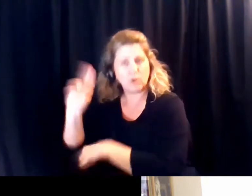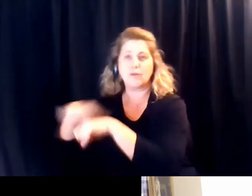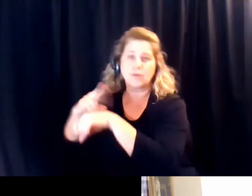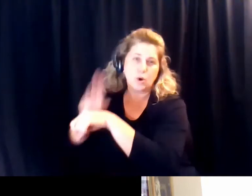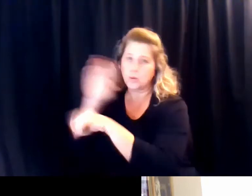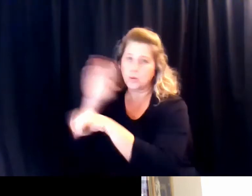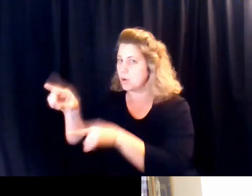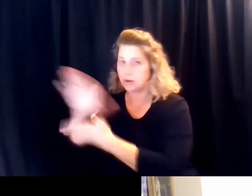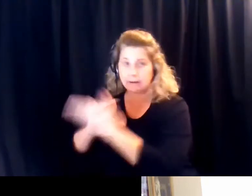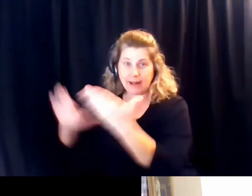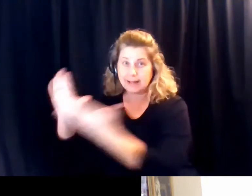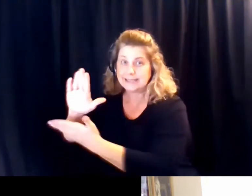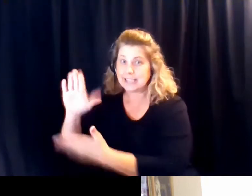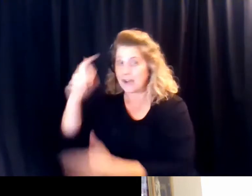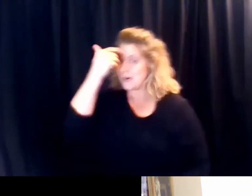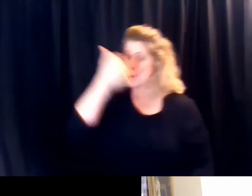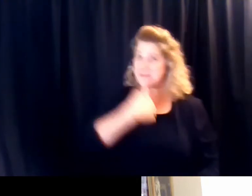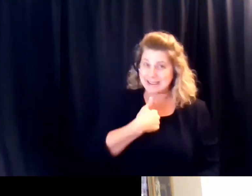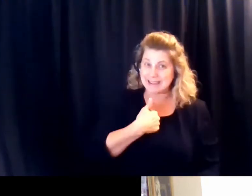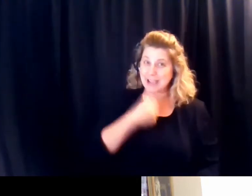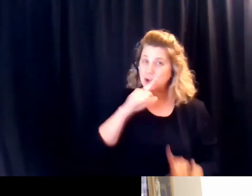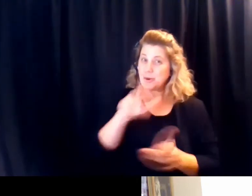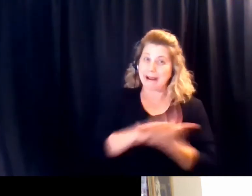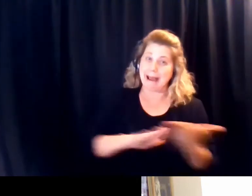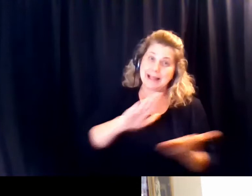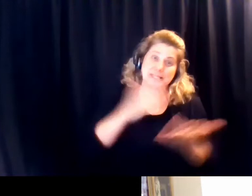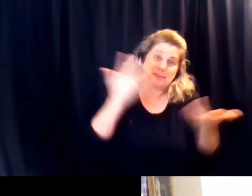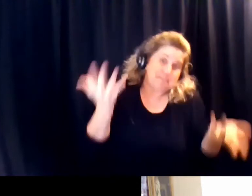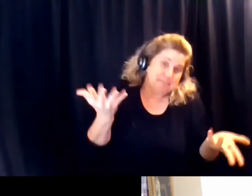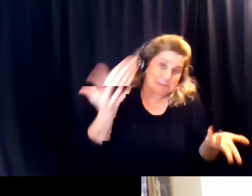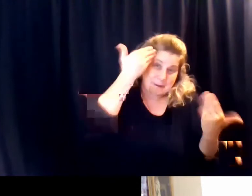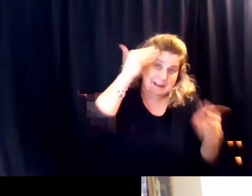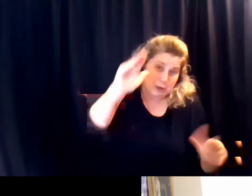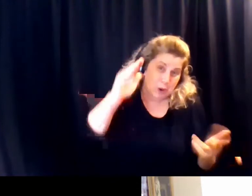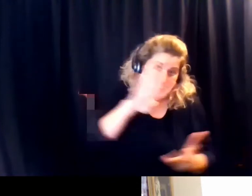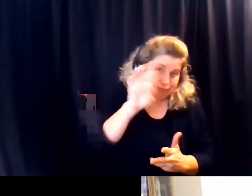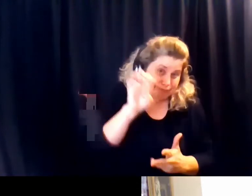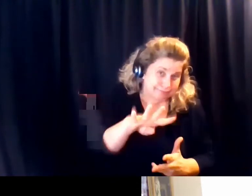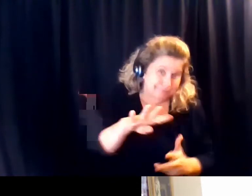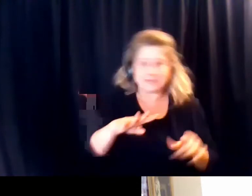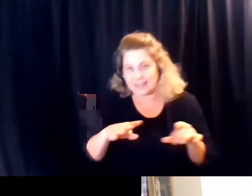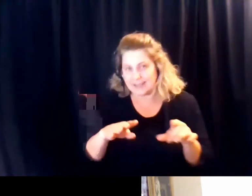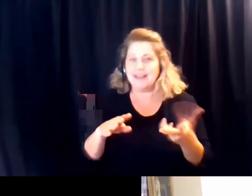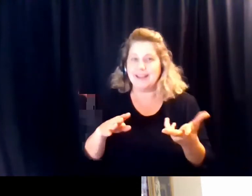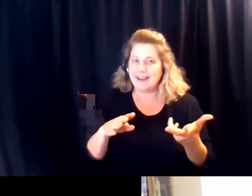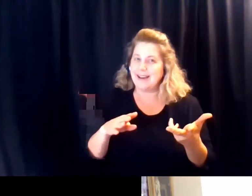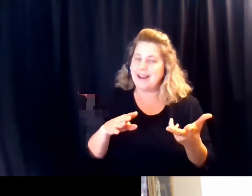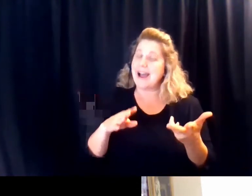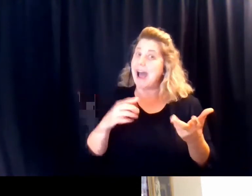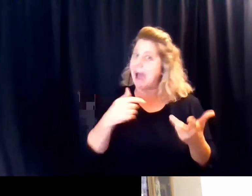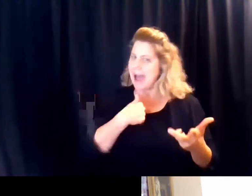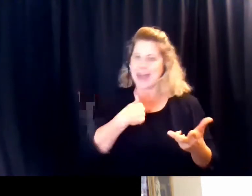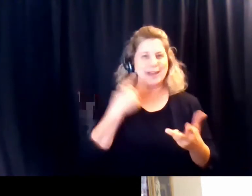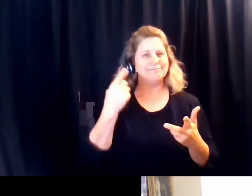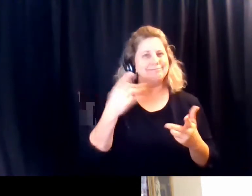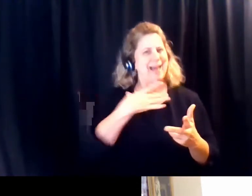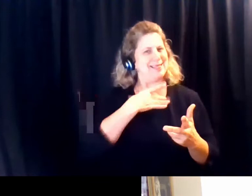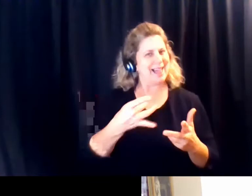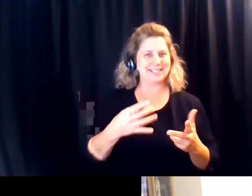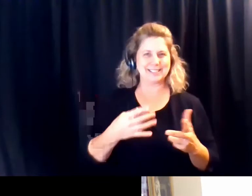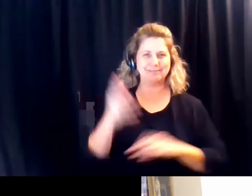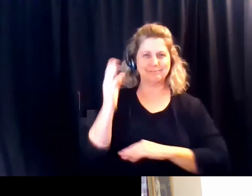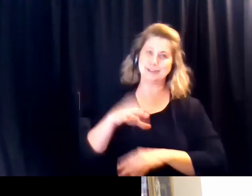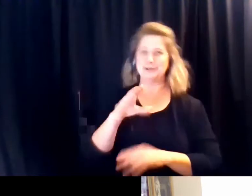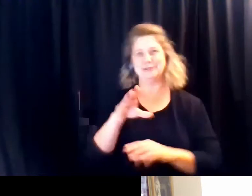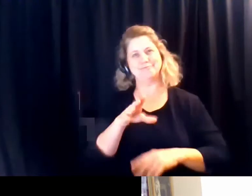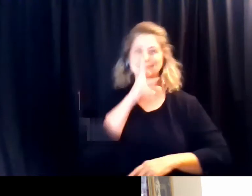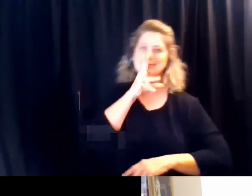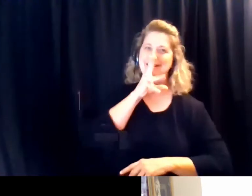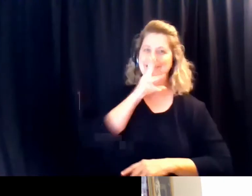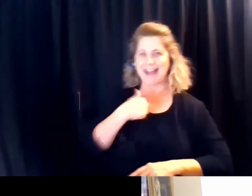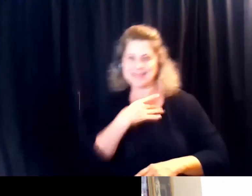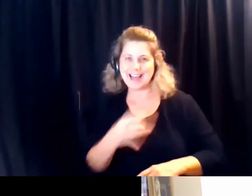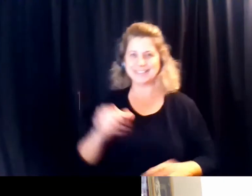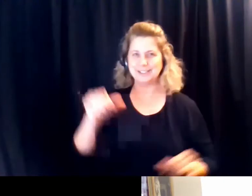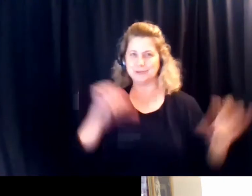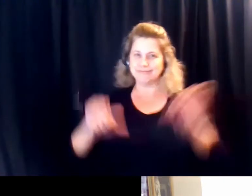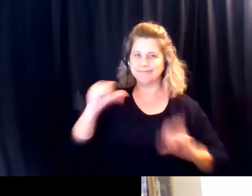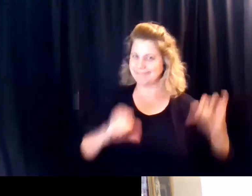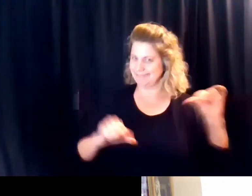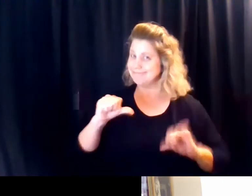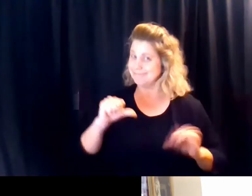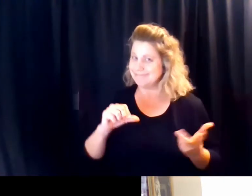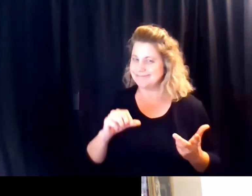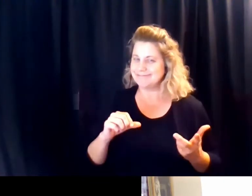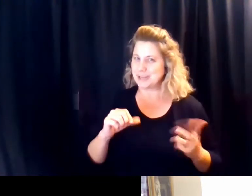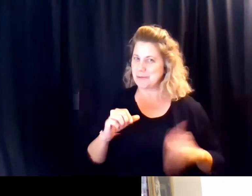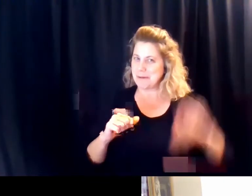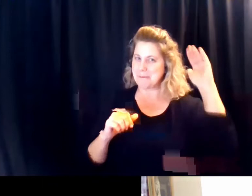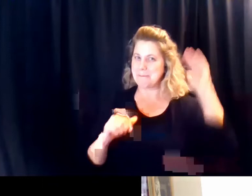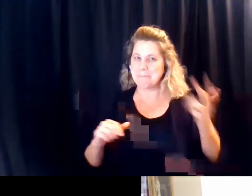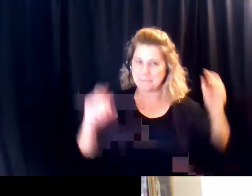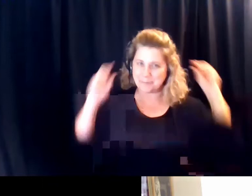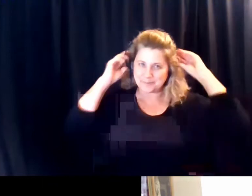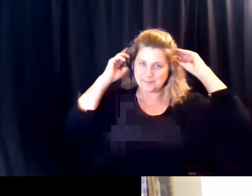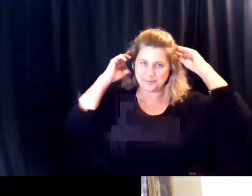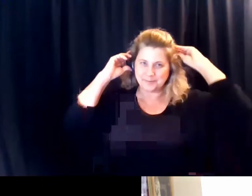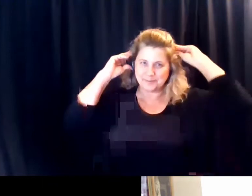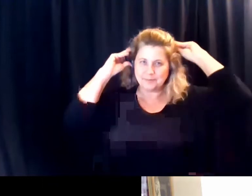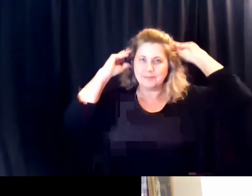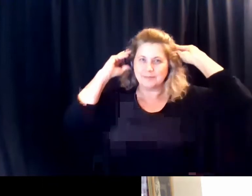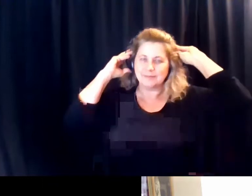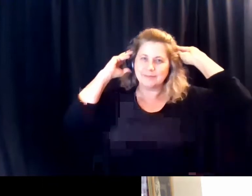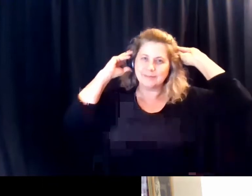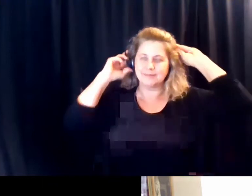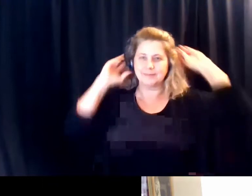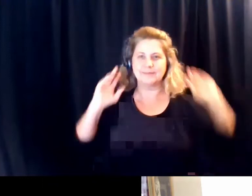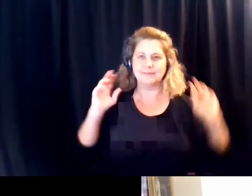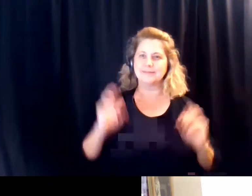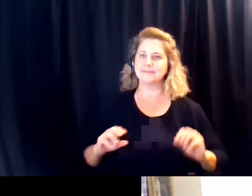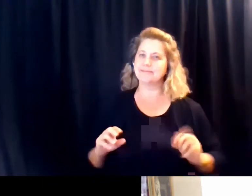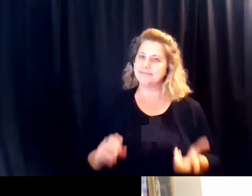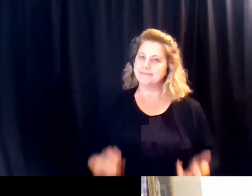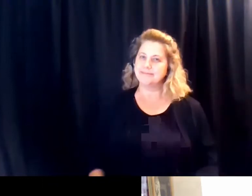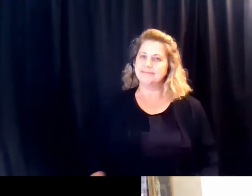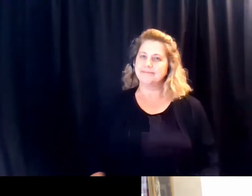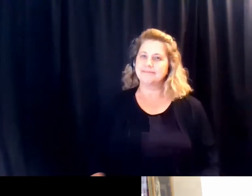Judith Heumann: I was the first student from my special ed classes to go to high school other kids stayed there and they went to sheltered workshops. But when I started going to those classes was in a regular school. They call it the non disabled kids, the kids upstairs and